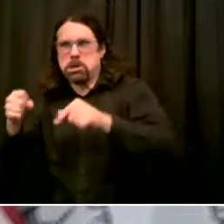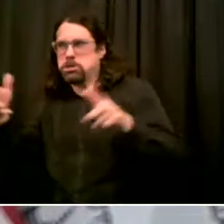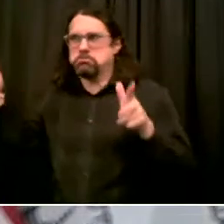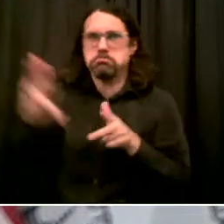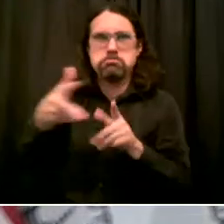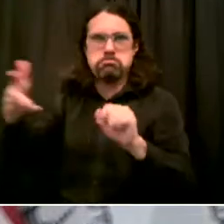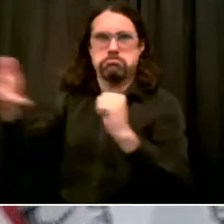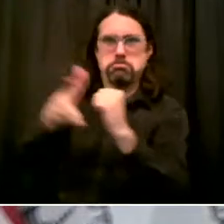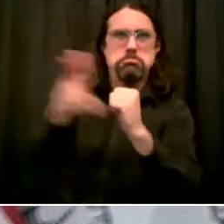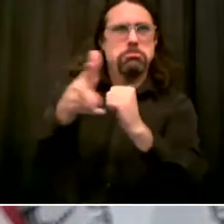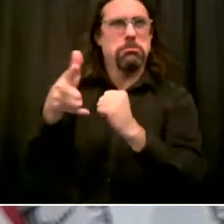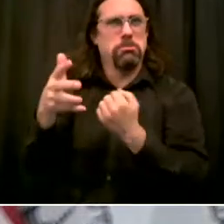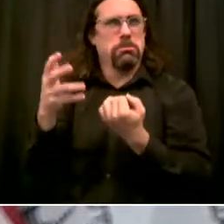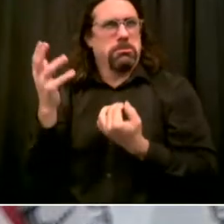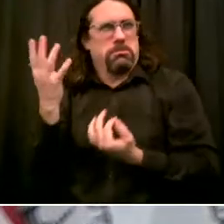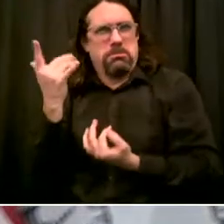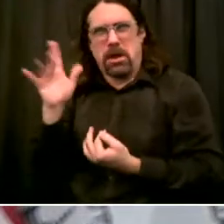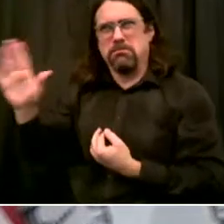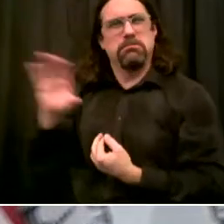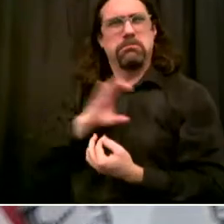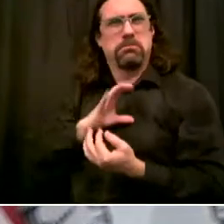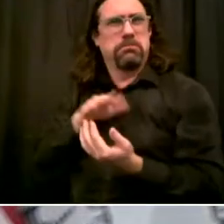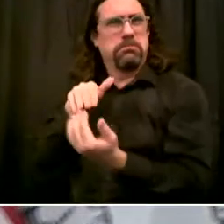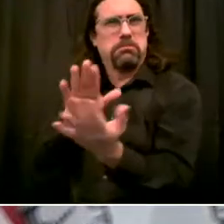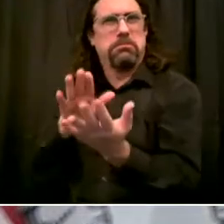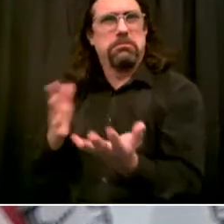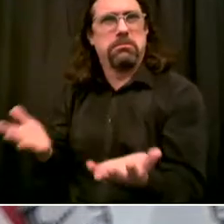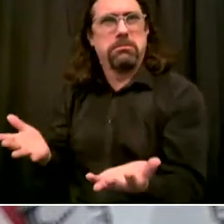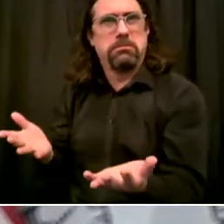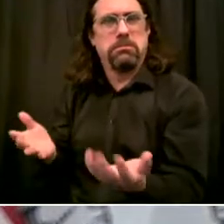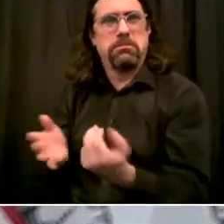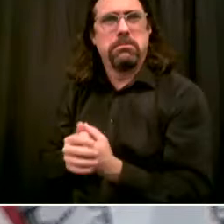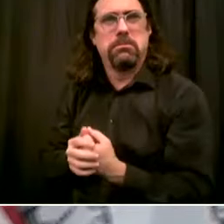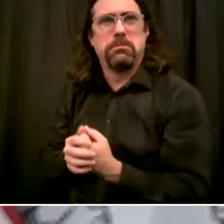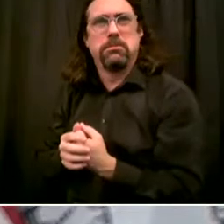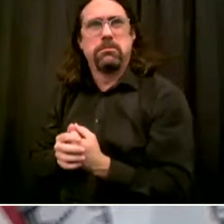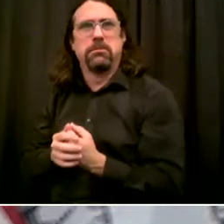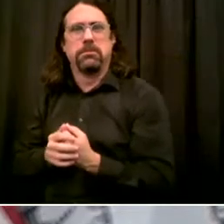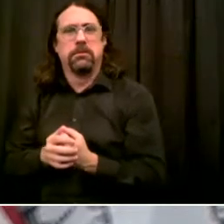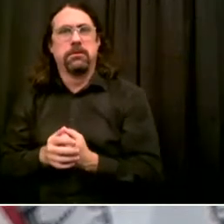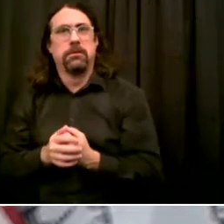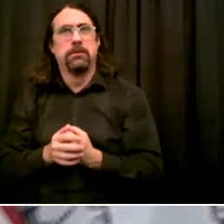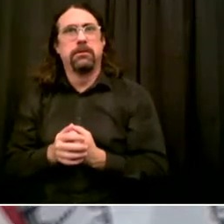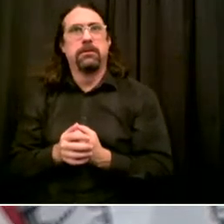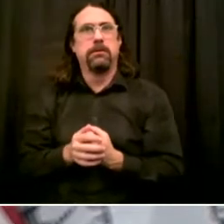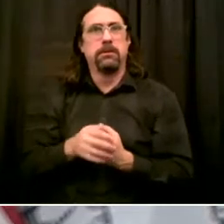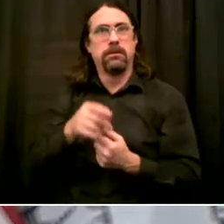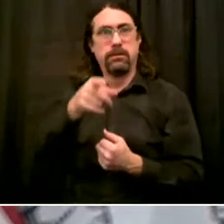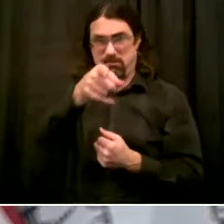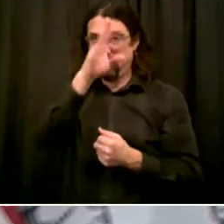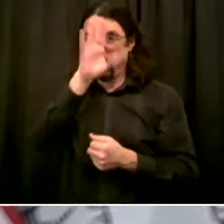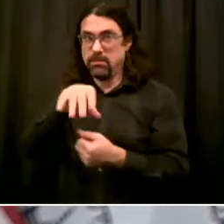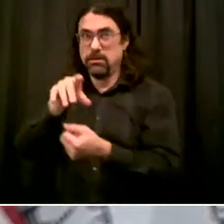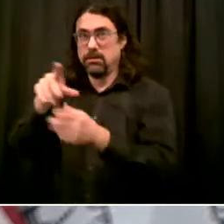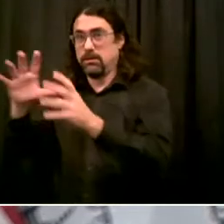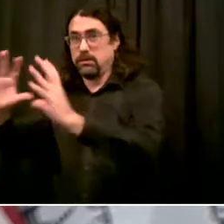YOU WOULDLD DEFEND THIS APPPOAR